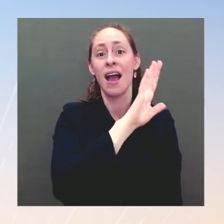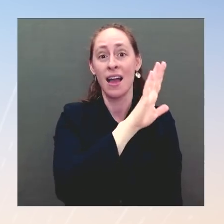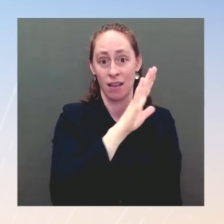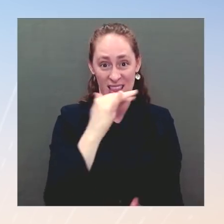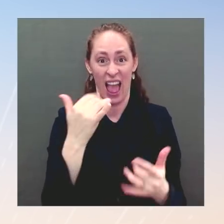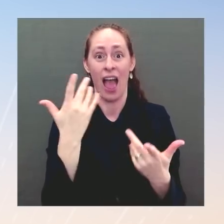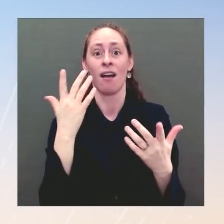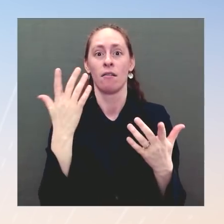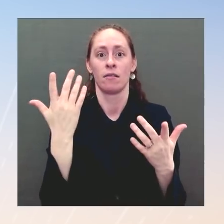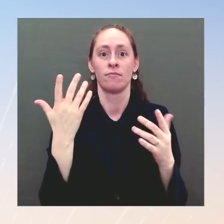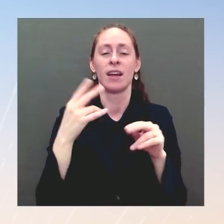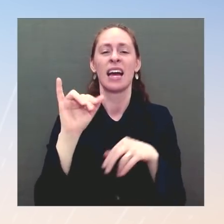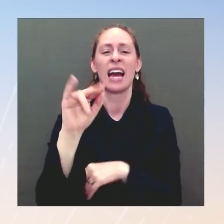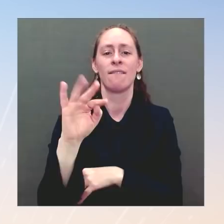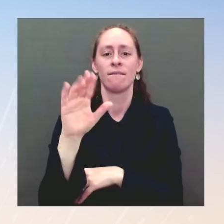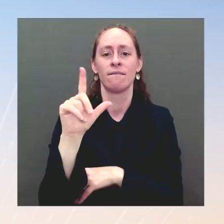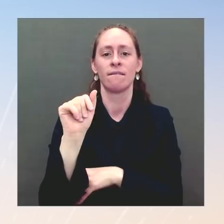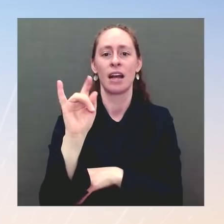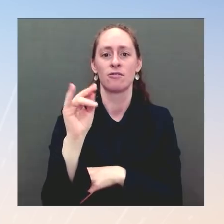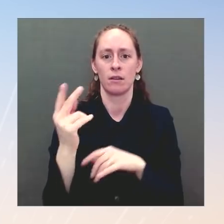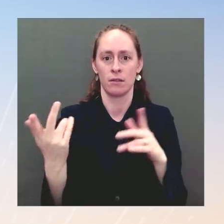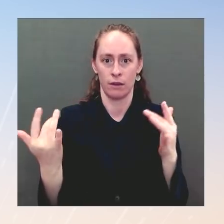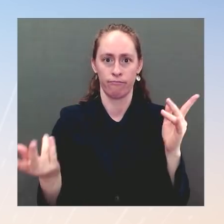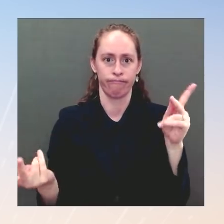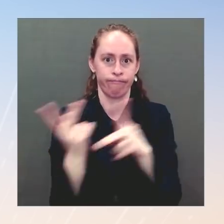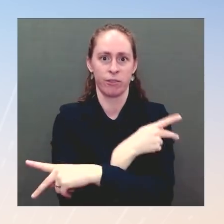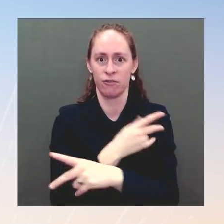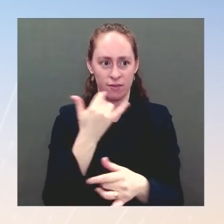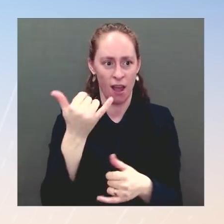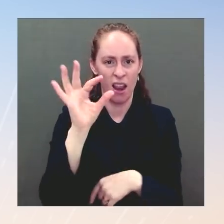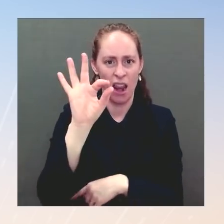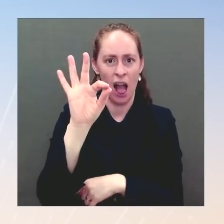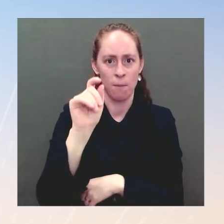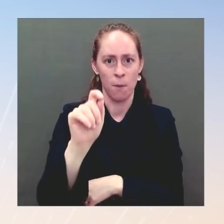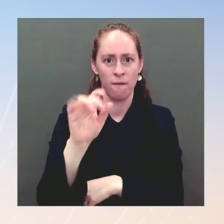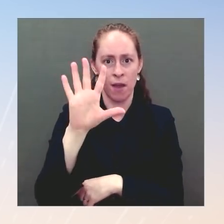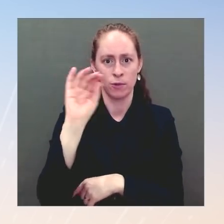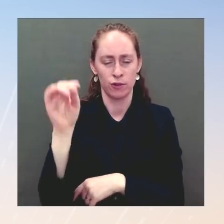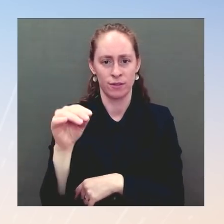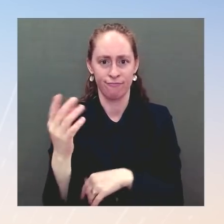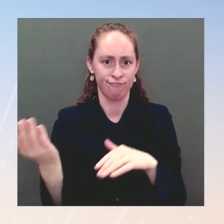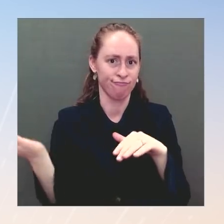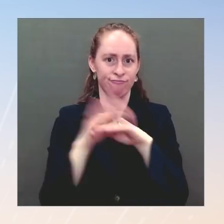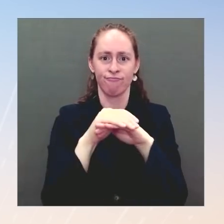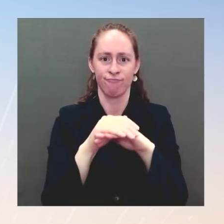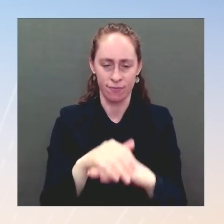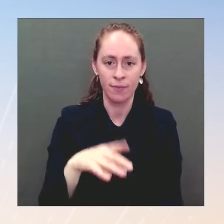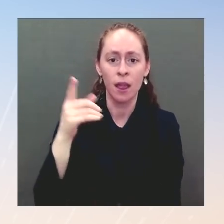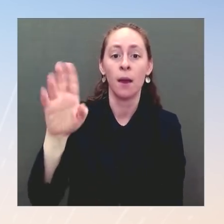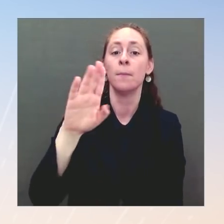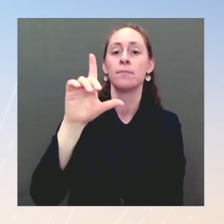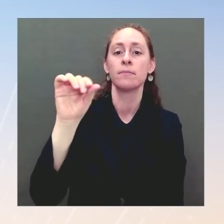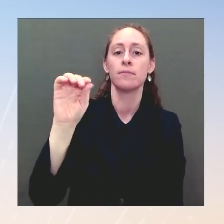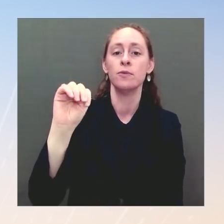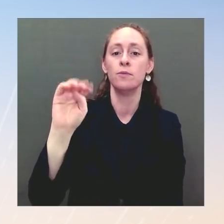And Bloomberg reported -- just going to cite Bloomberg there -- that "The fortunes of Russia's super-rich have tumbled $32 billion this year,